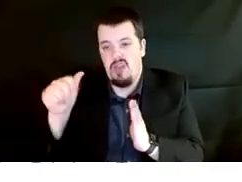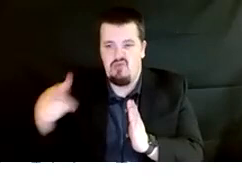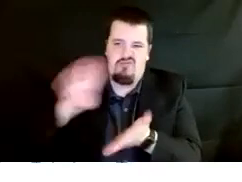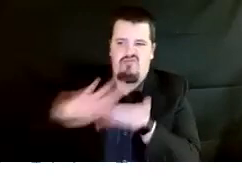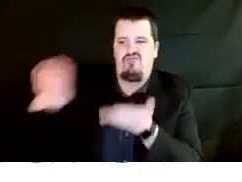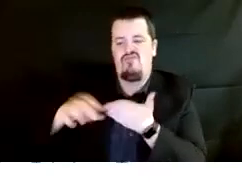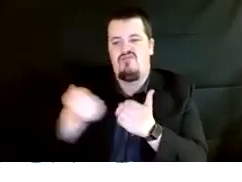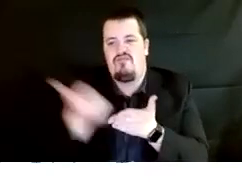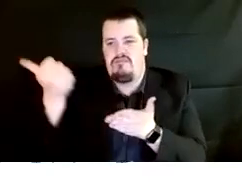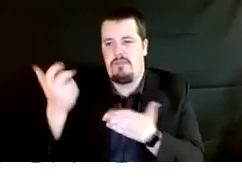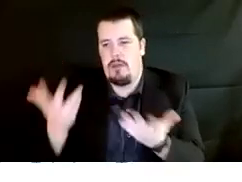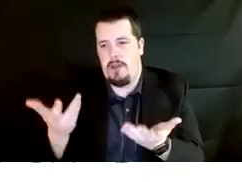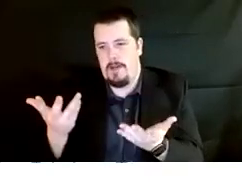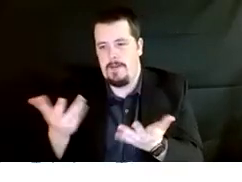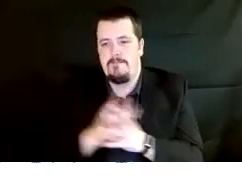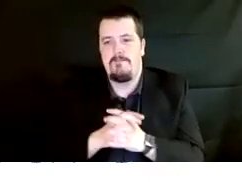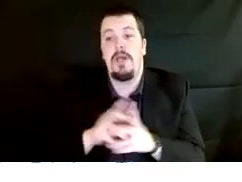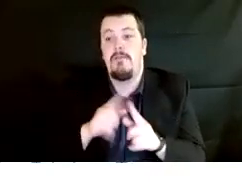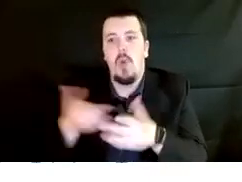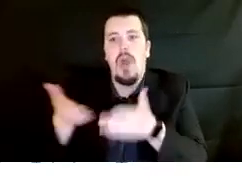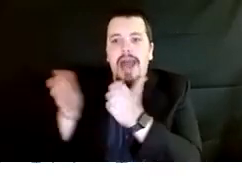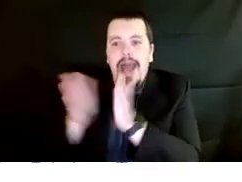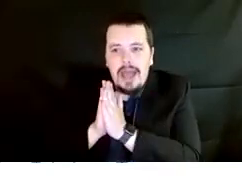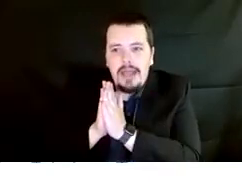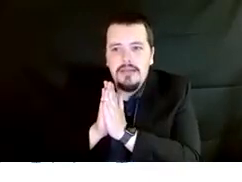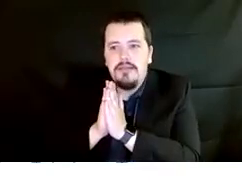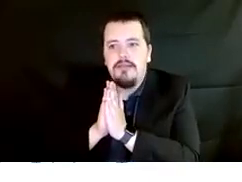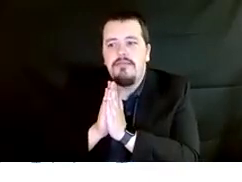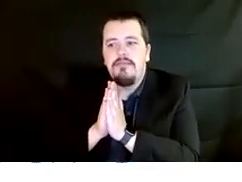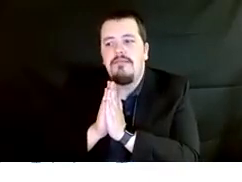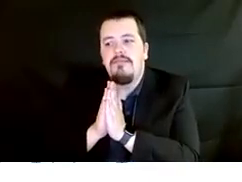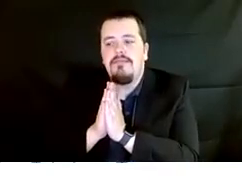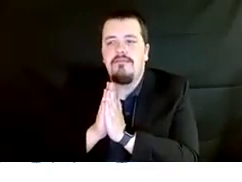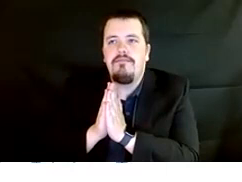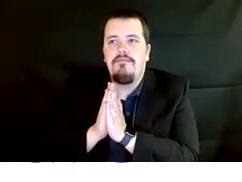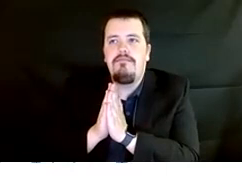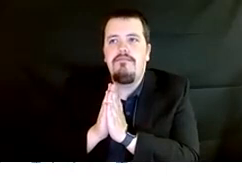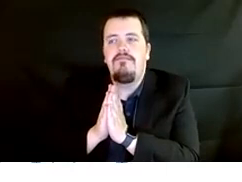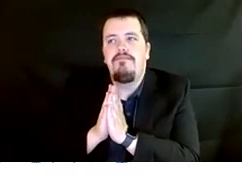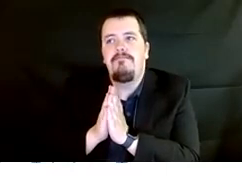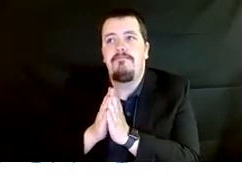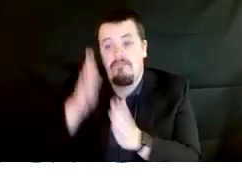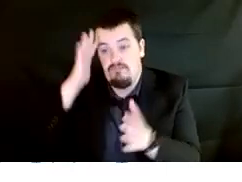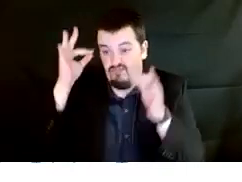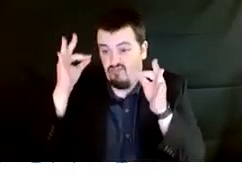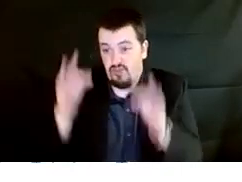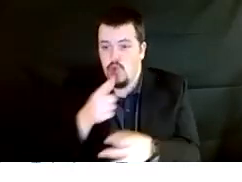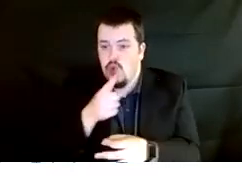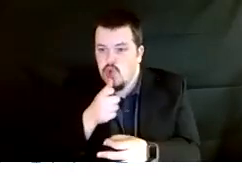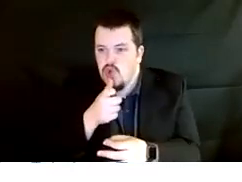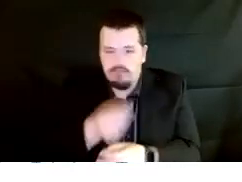um what we asked for is that the decision about who gets care when there